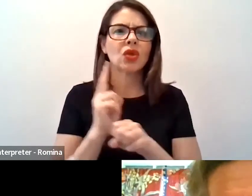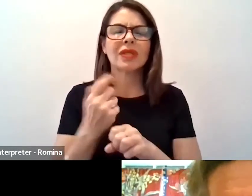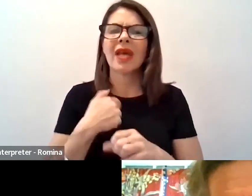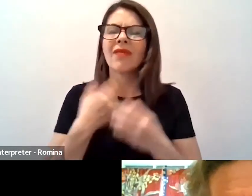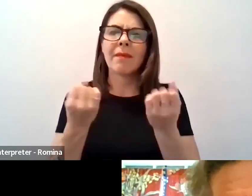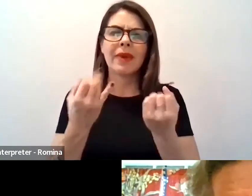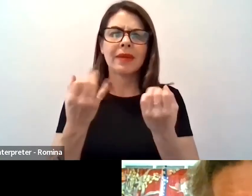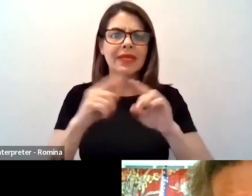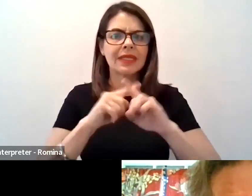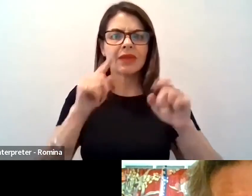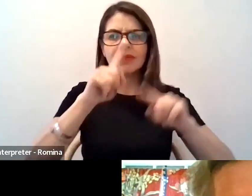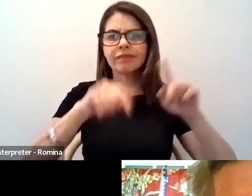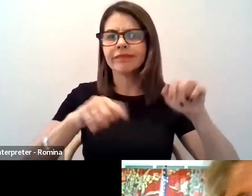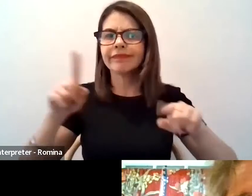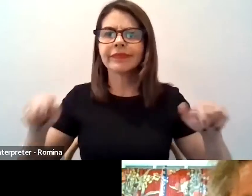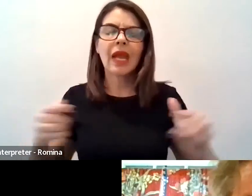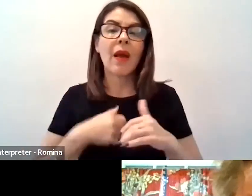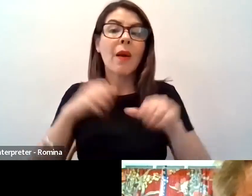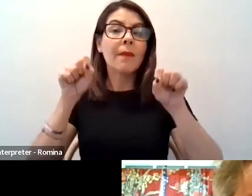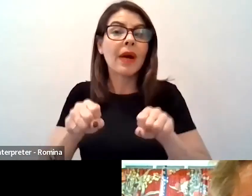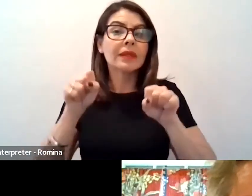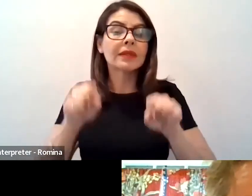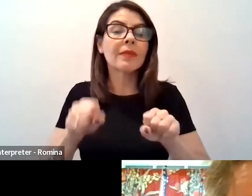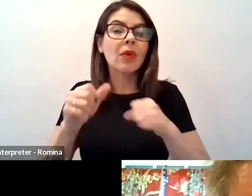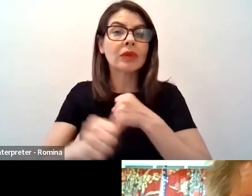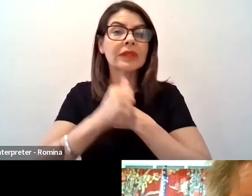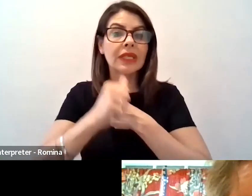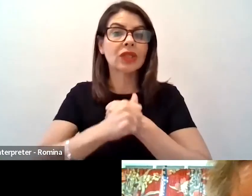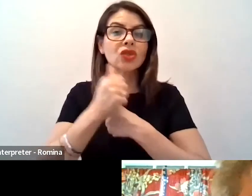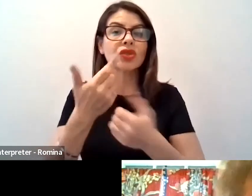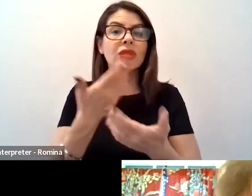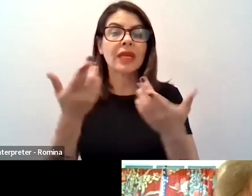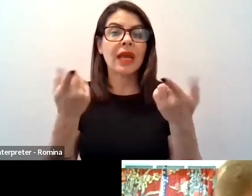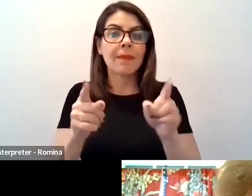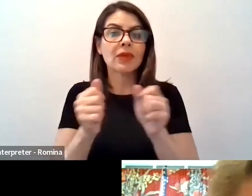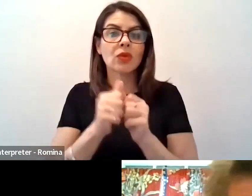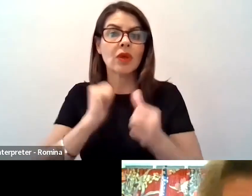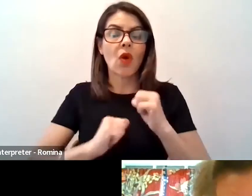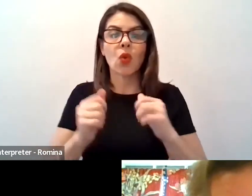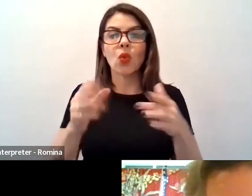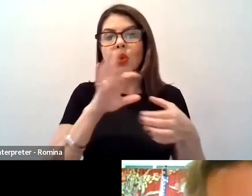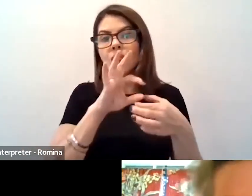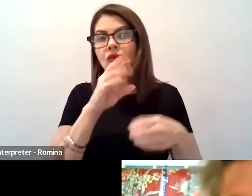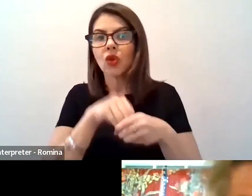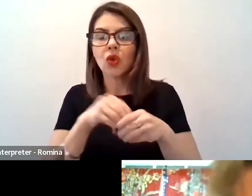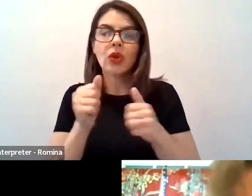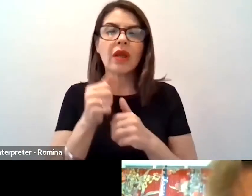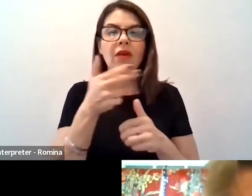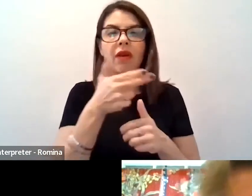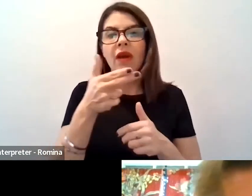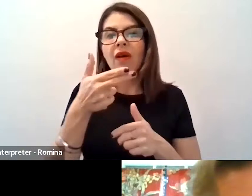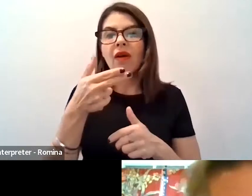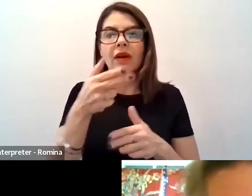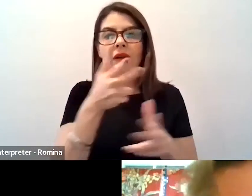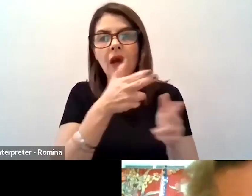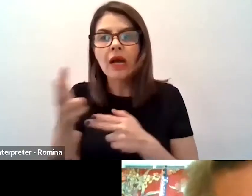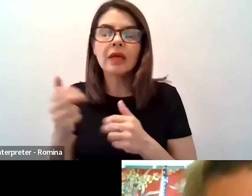of potential hazards that performers might encounter including firearms, helicopters, smoke, fog, haze that's bulletin 10